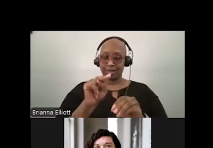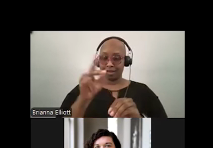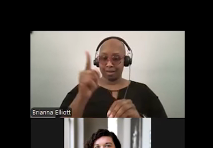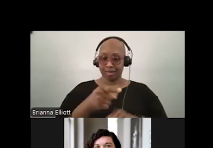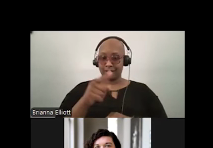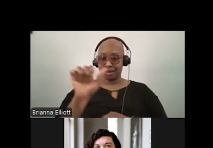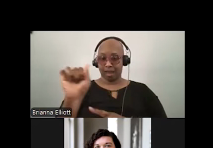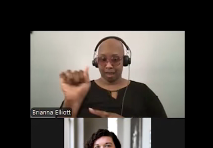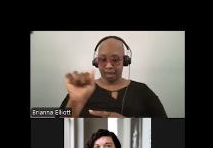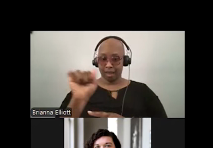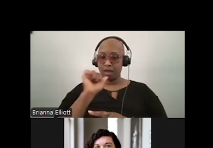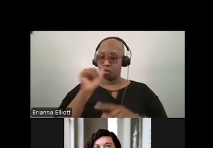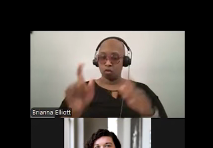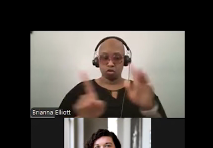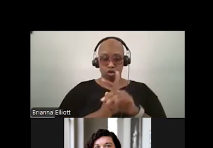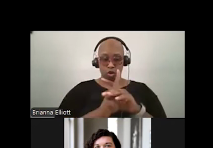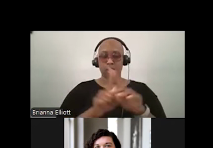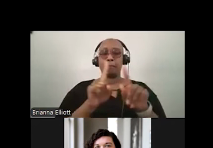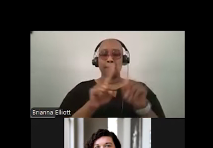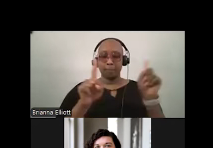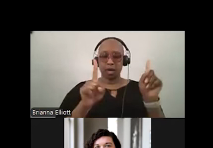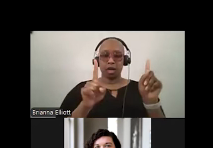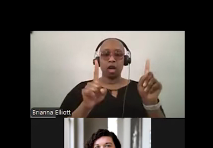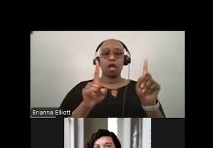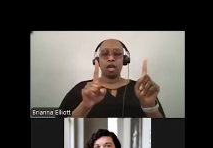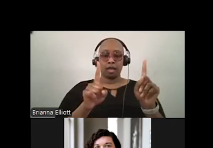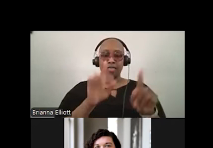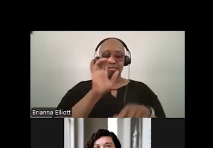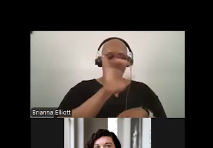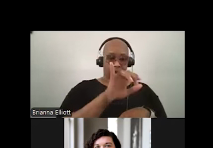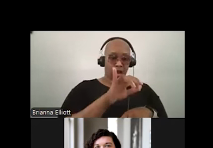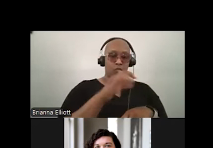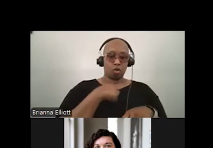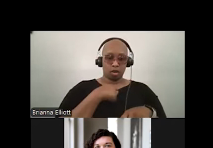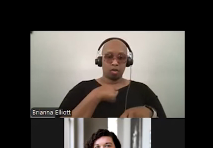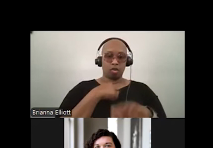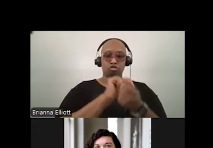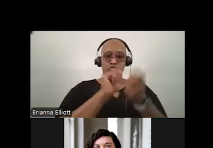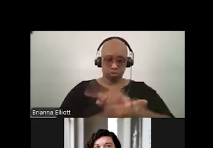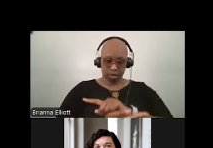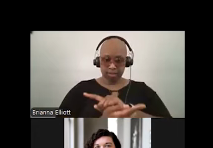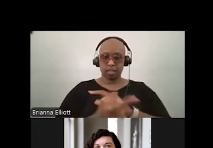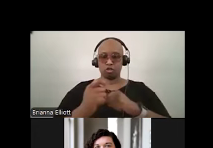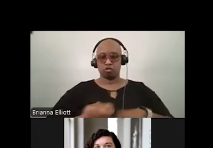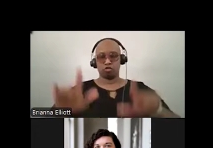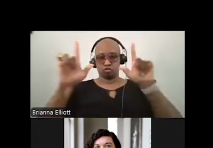will tell the screen reader that that data spot is inapplicable to what they're going through.